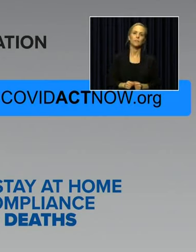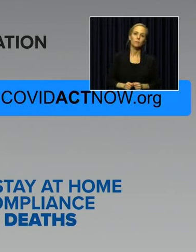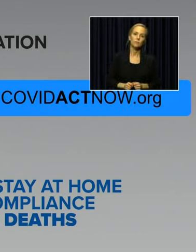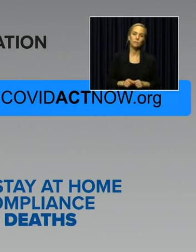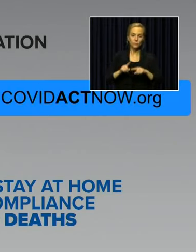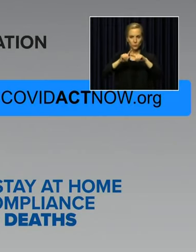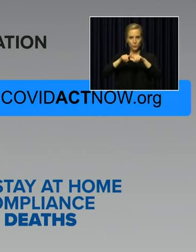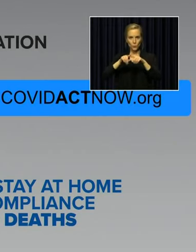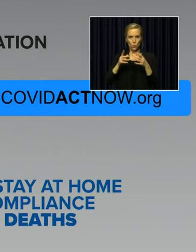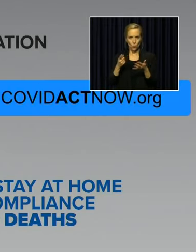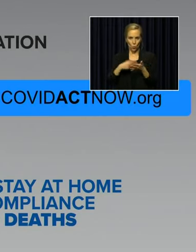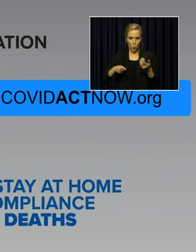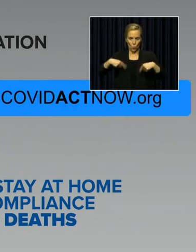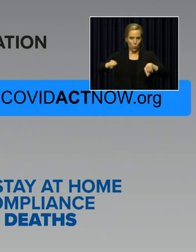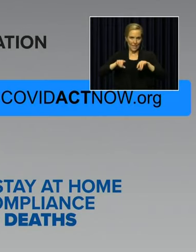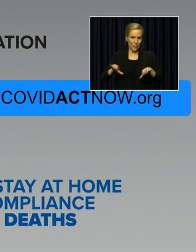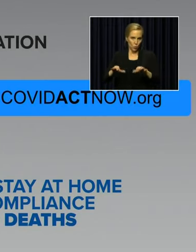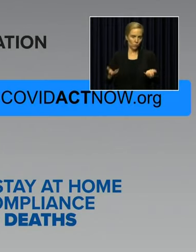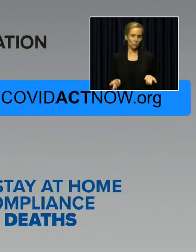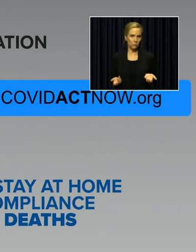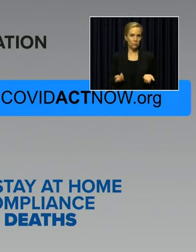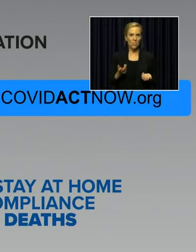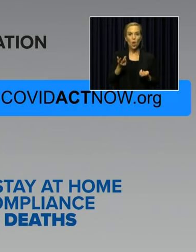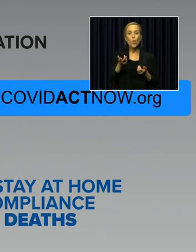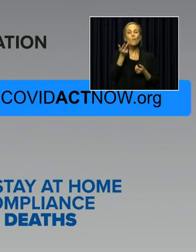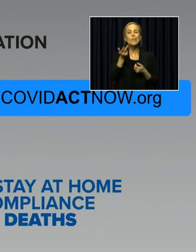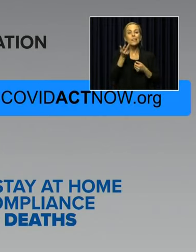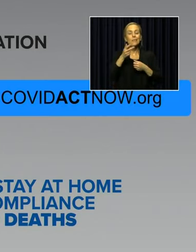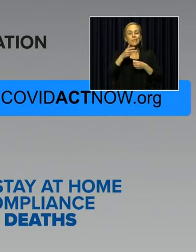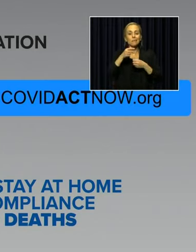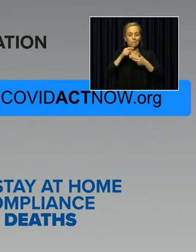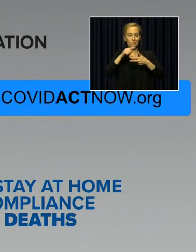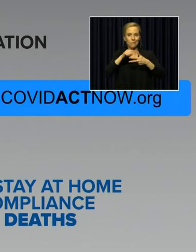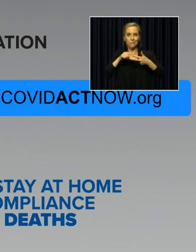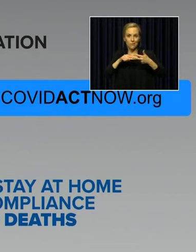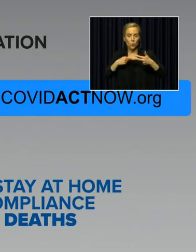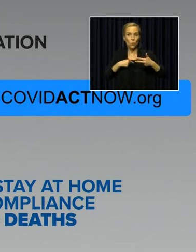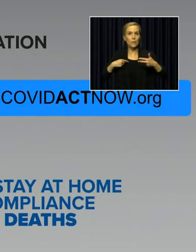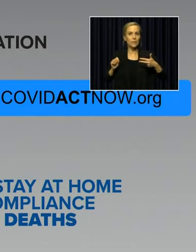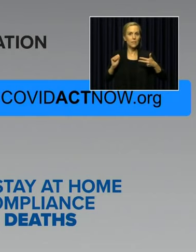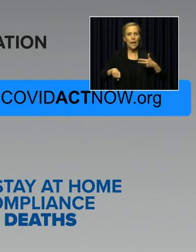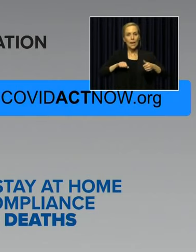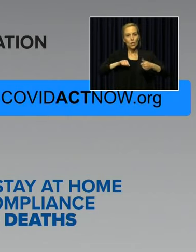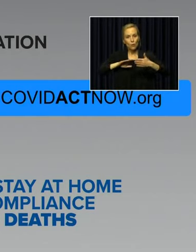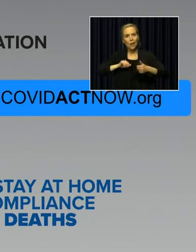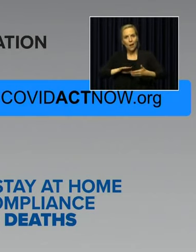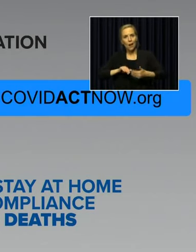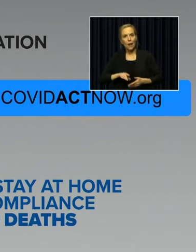IN JUST THE FORM THAT IT WOULD SPREAD IN THAT SOCIAL DISTANCING